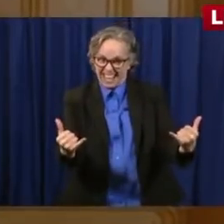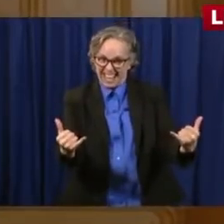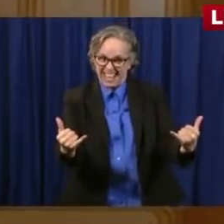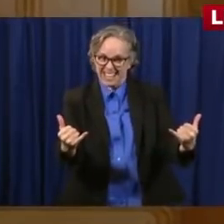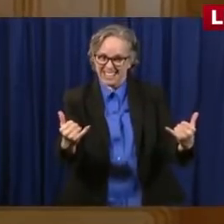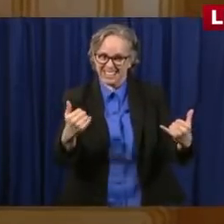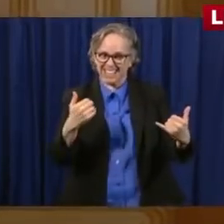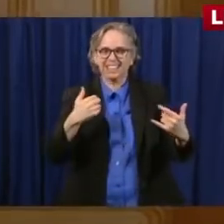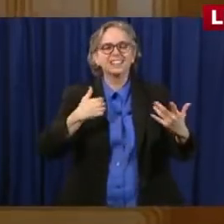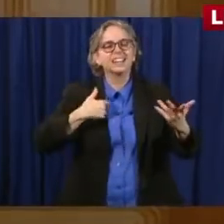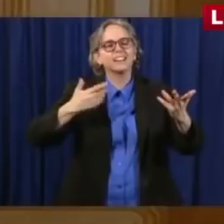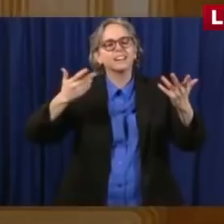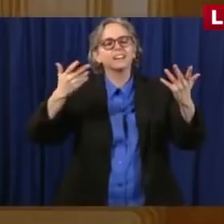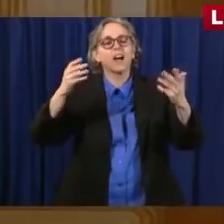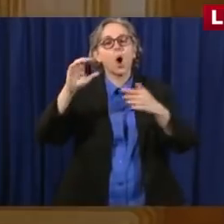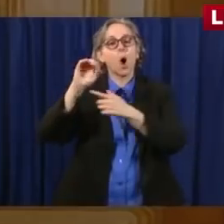SOME OTHER GOOD NEWS.